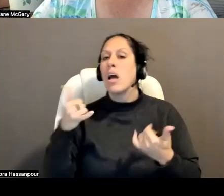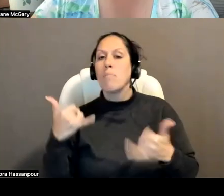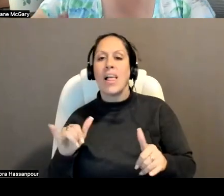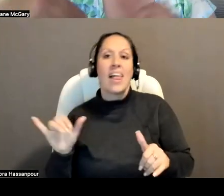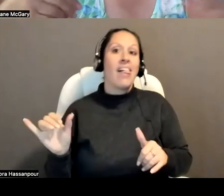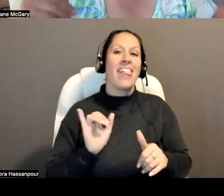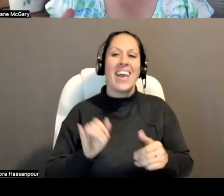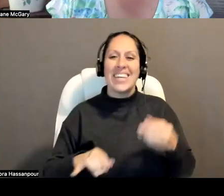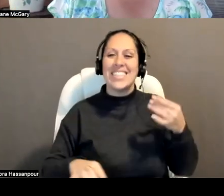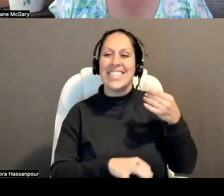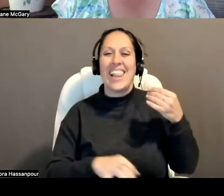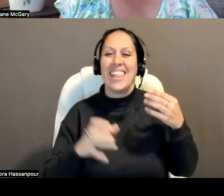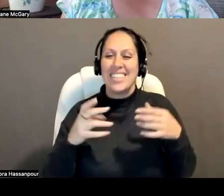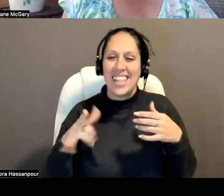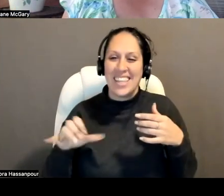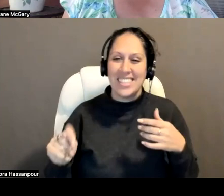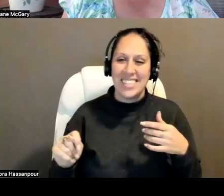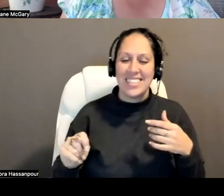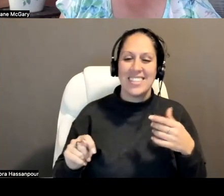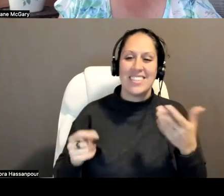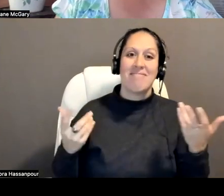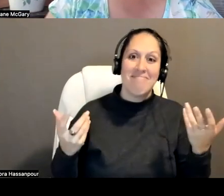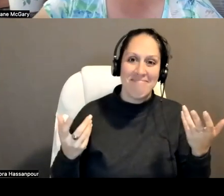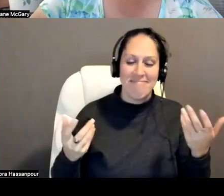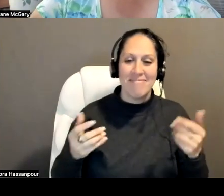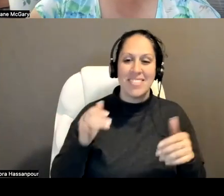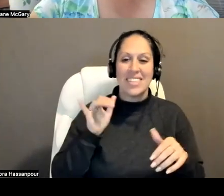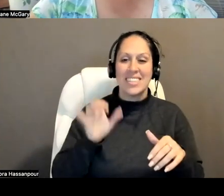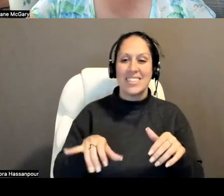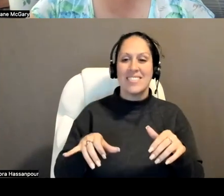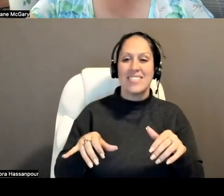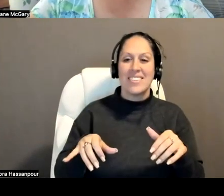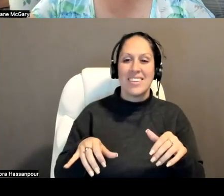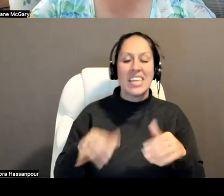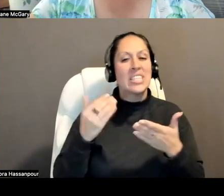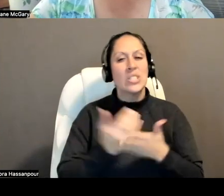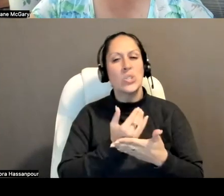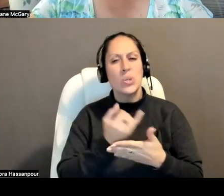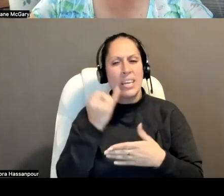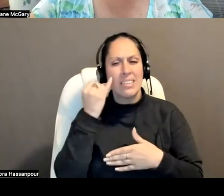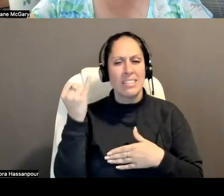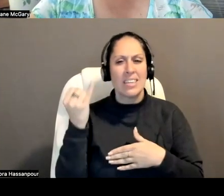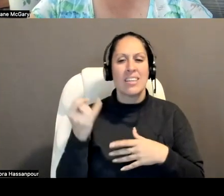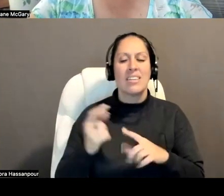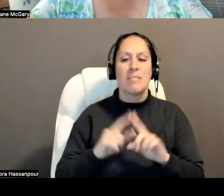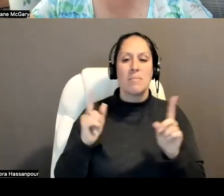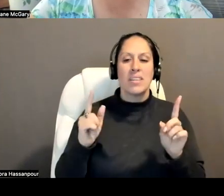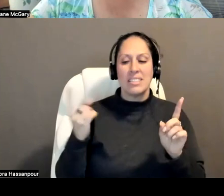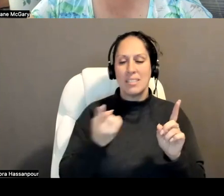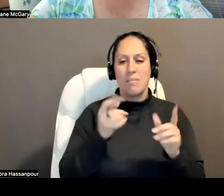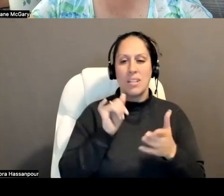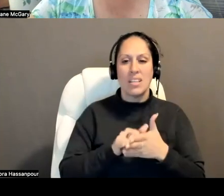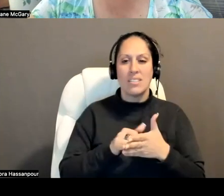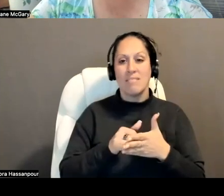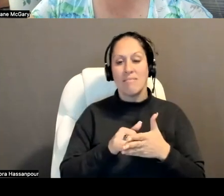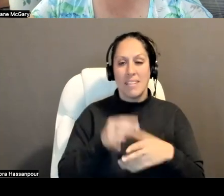Which is, uh, you know, it's it's a new idea. But uh, something that that is quite fun! Uh,